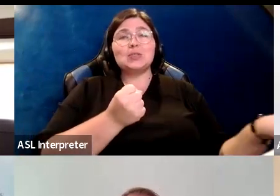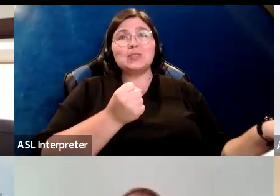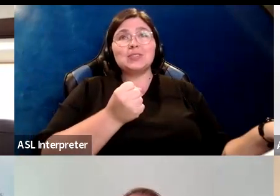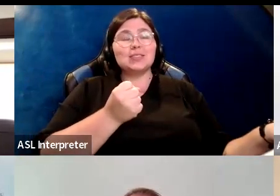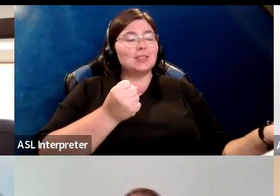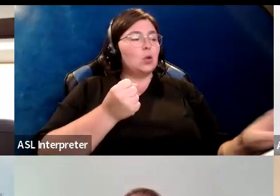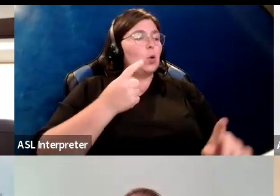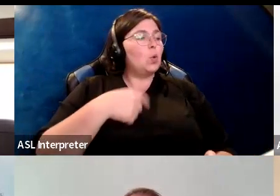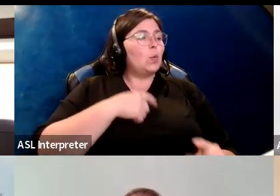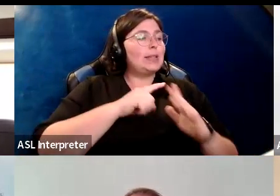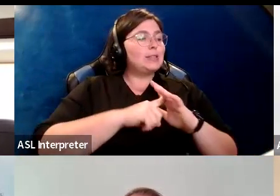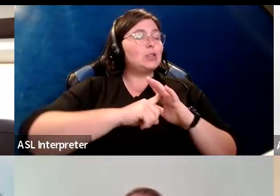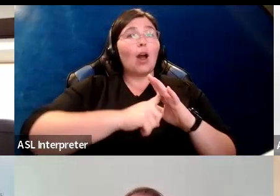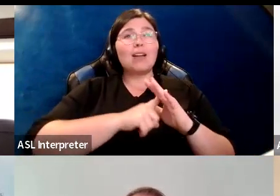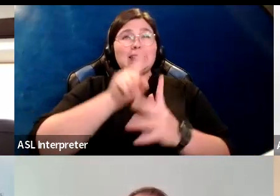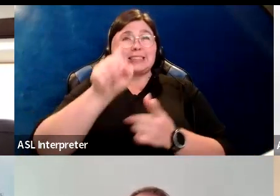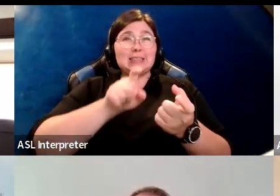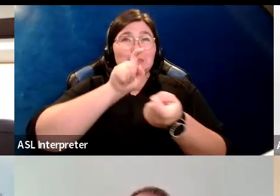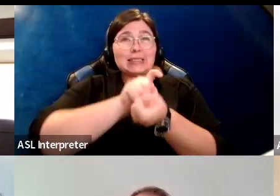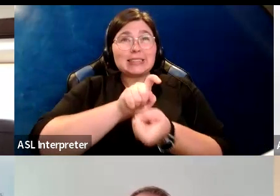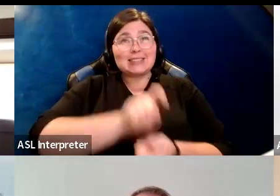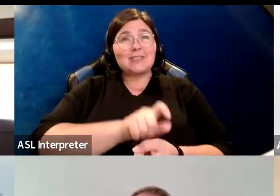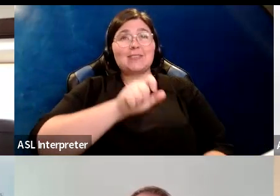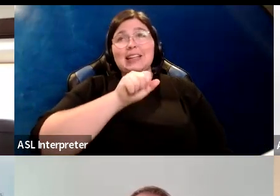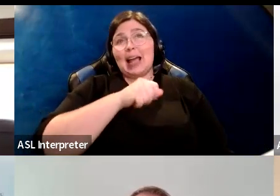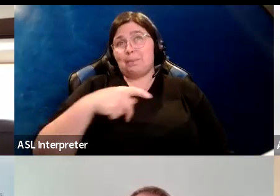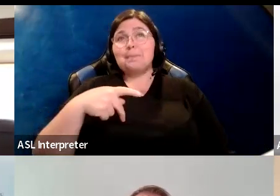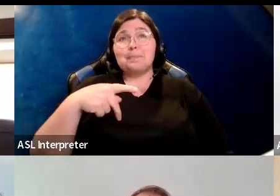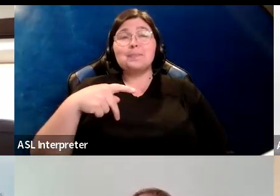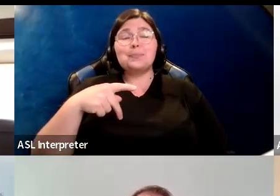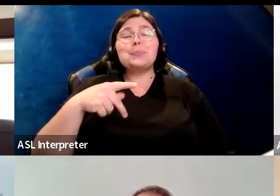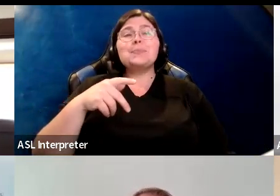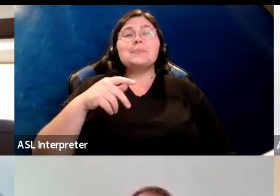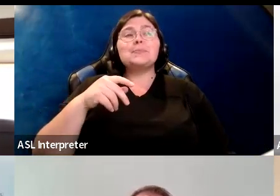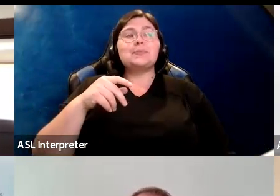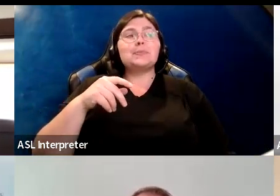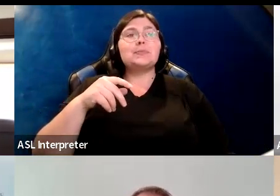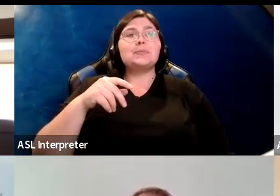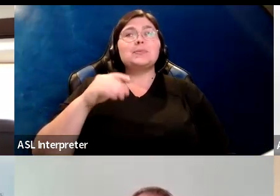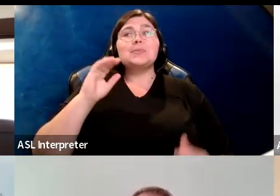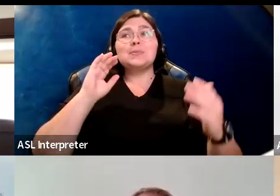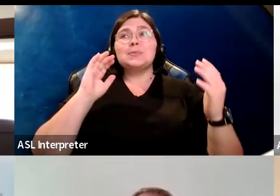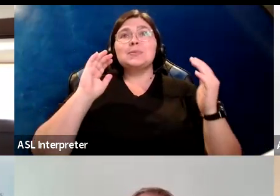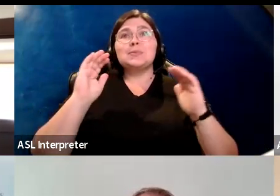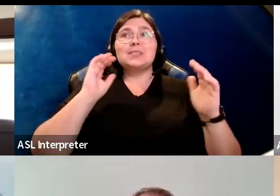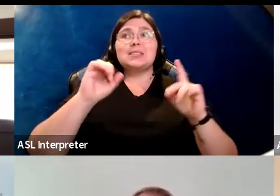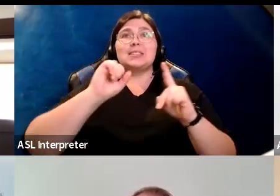we started with a very specific application, compared to the case of Ricky and Thijs.